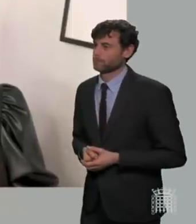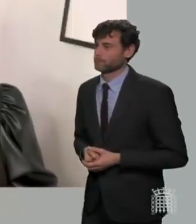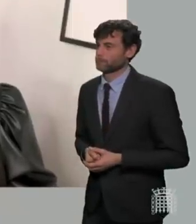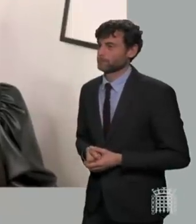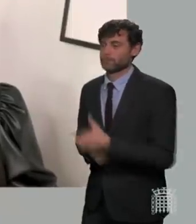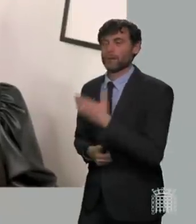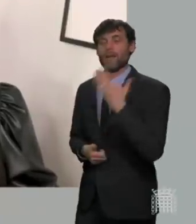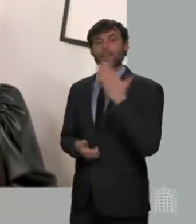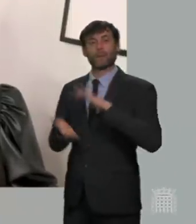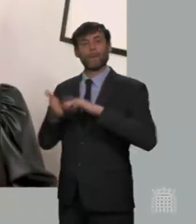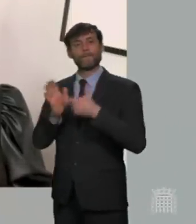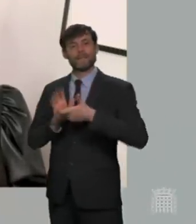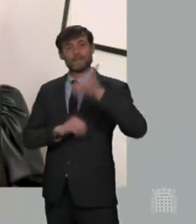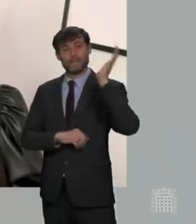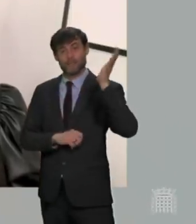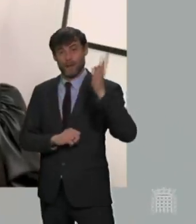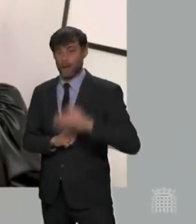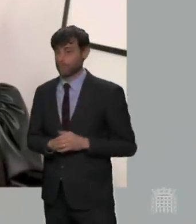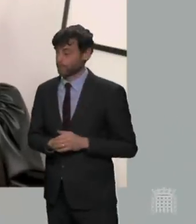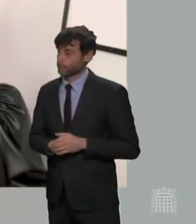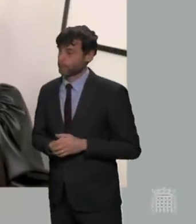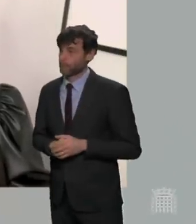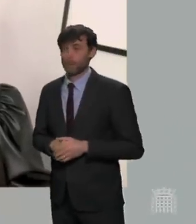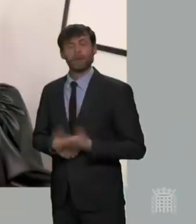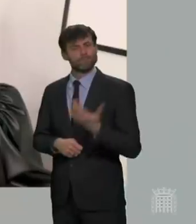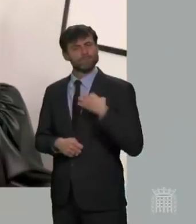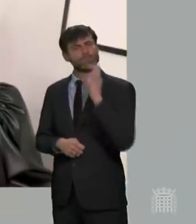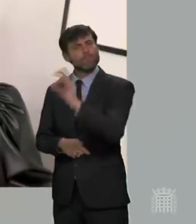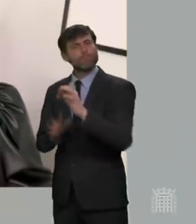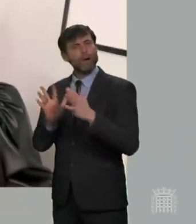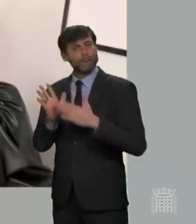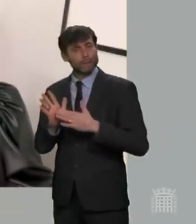Kate Osamor (Edmonton) (Lab/Co-op) [V] People like my constituent, Tessa Stevens,